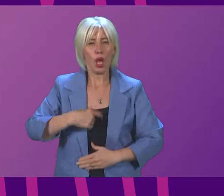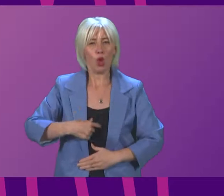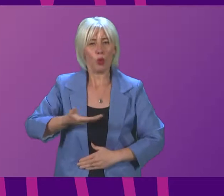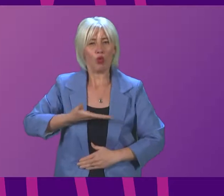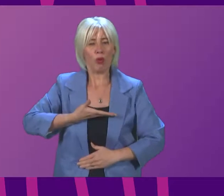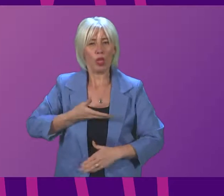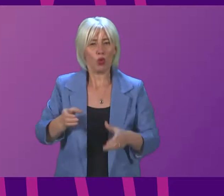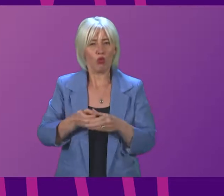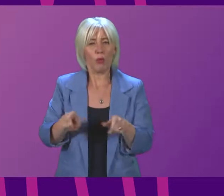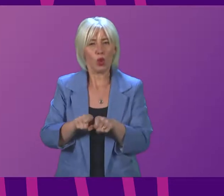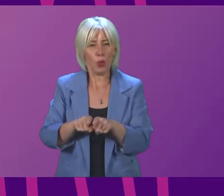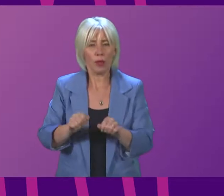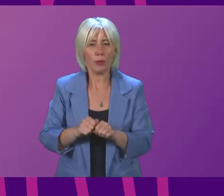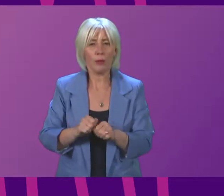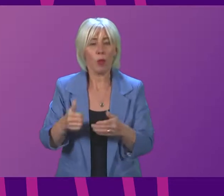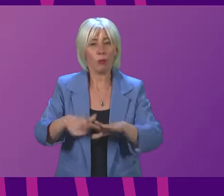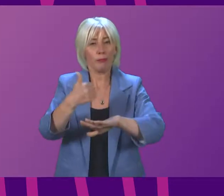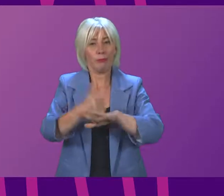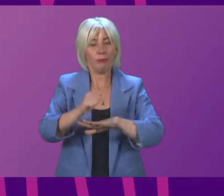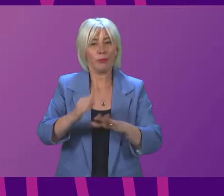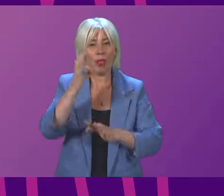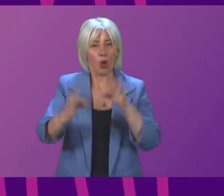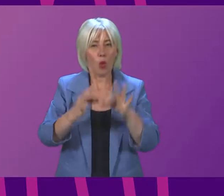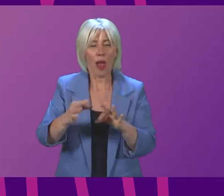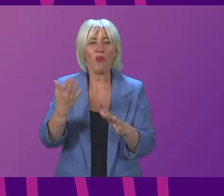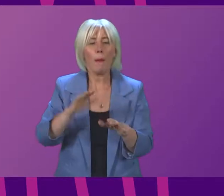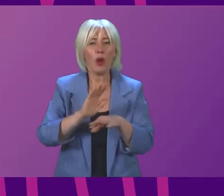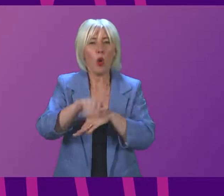In the course of establishing the inquiry, we have taken more than 400 written submissions,